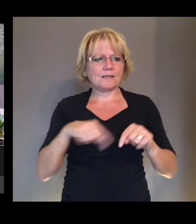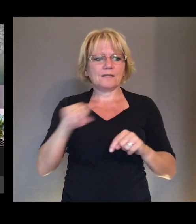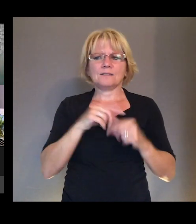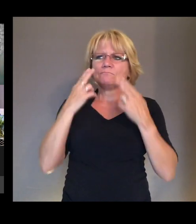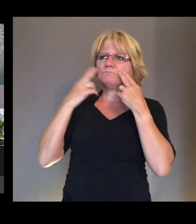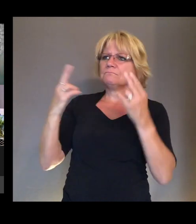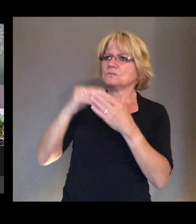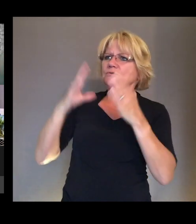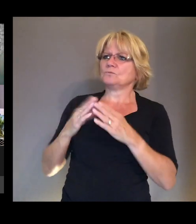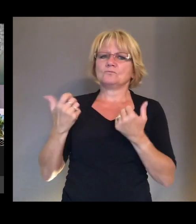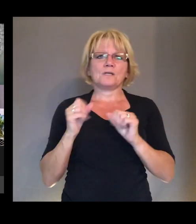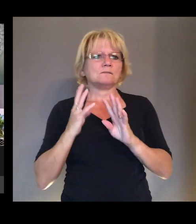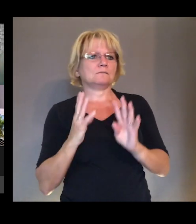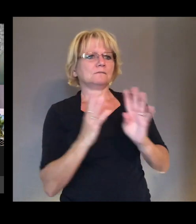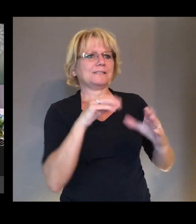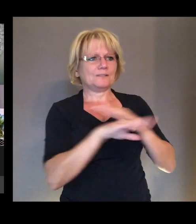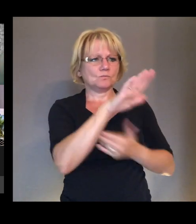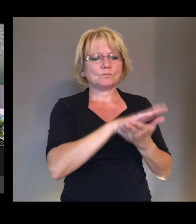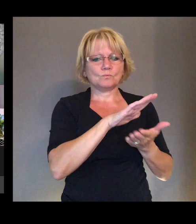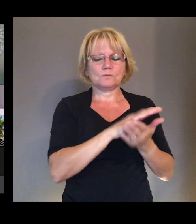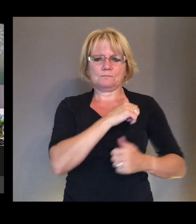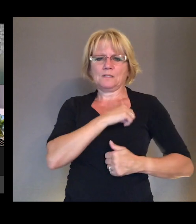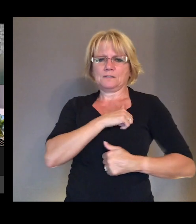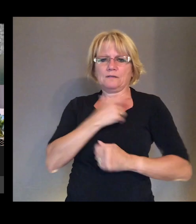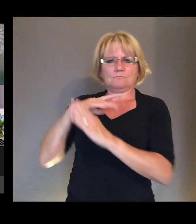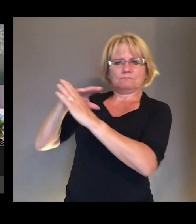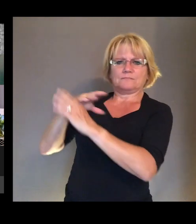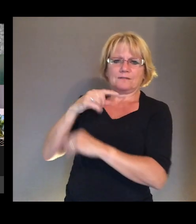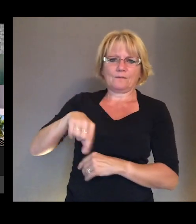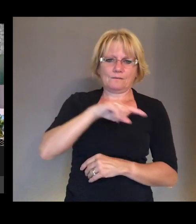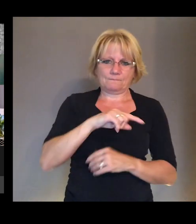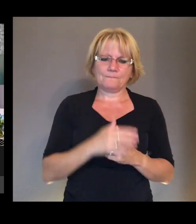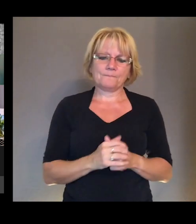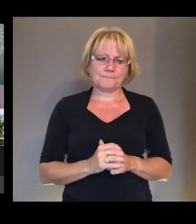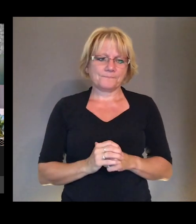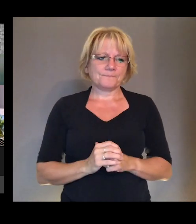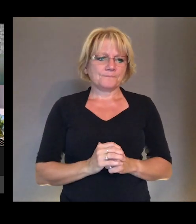as these students were just trying to walk into the school and the military was there for assistance. Next slide please.